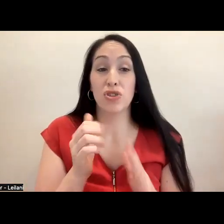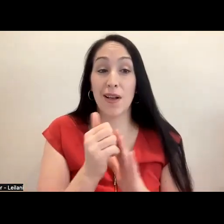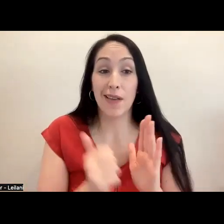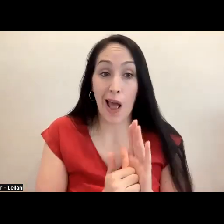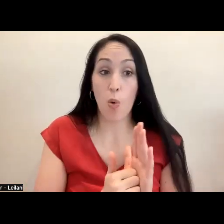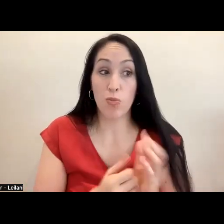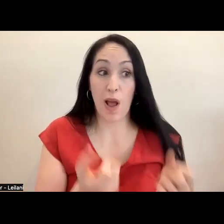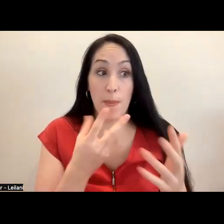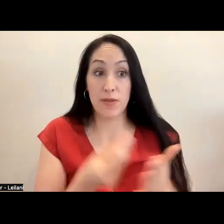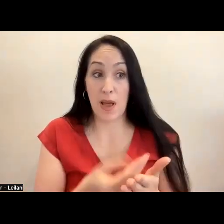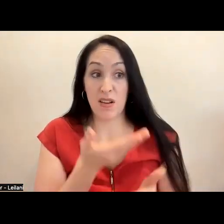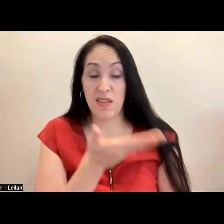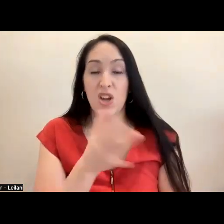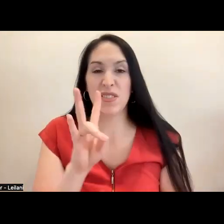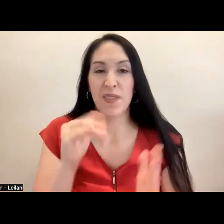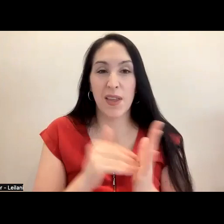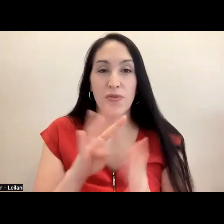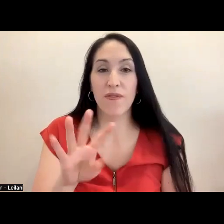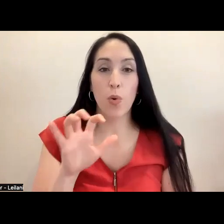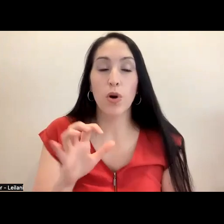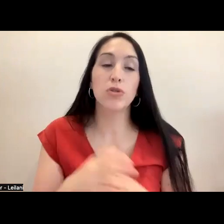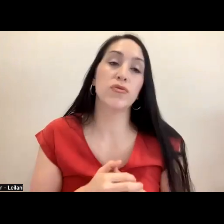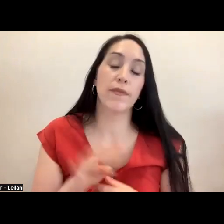11:59:20 They make one withdrawal or none, like an account.